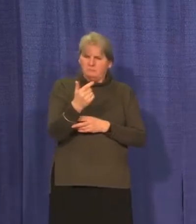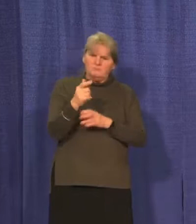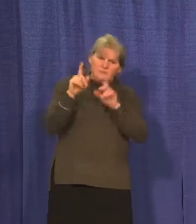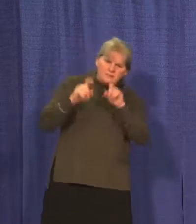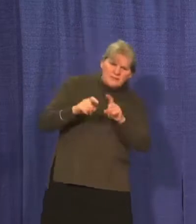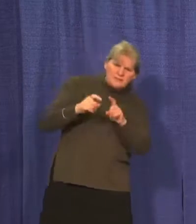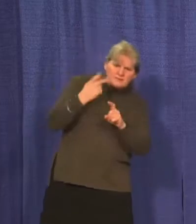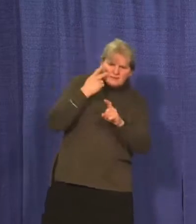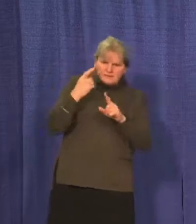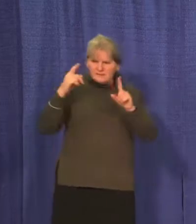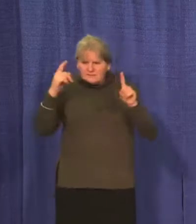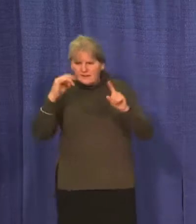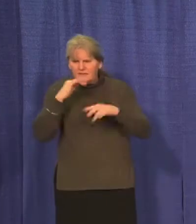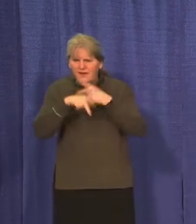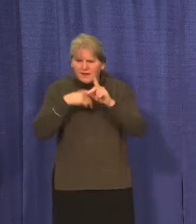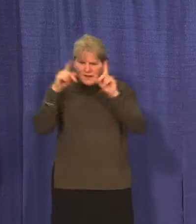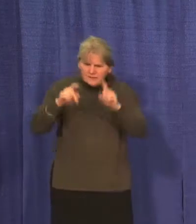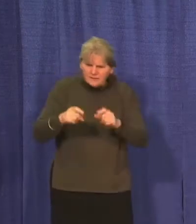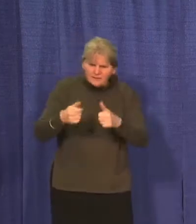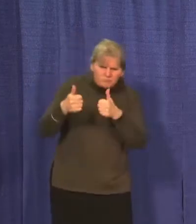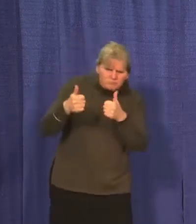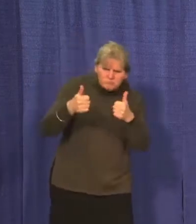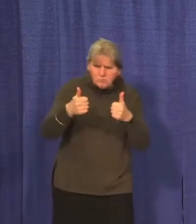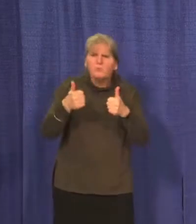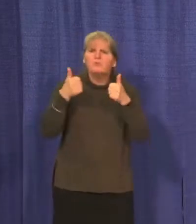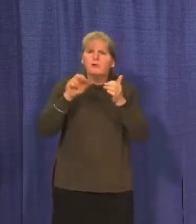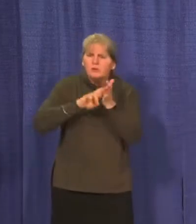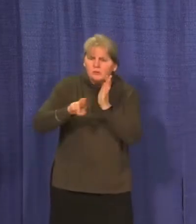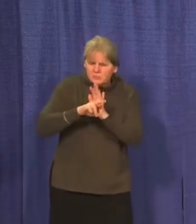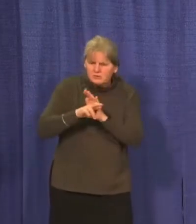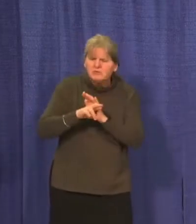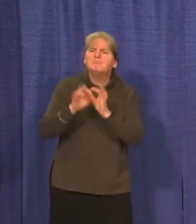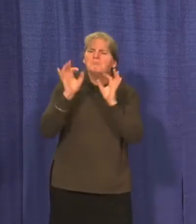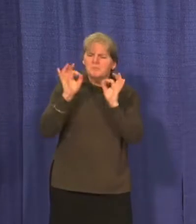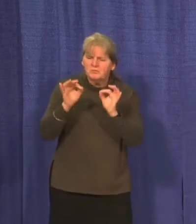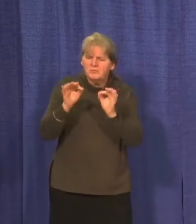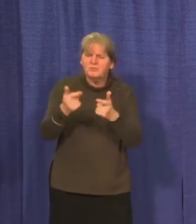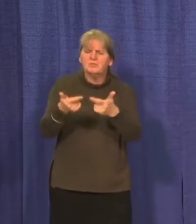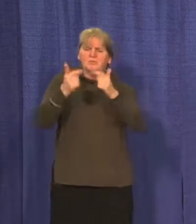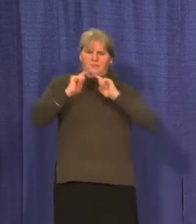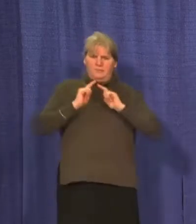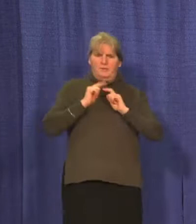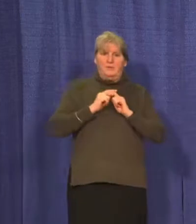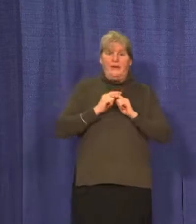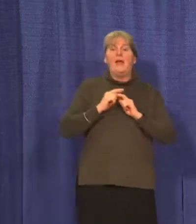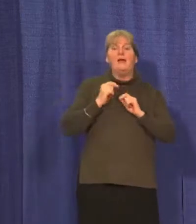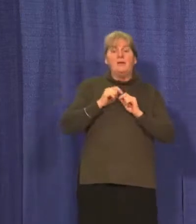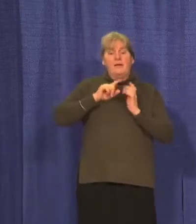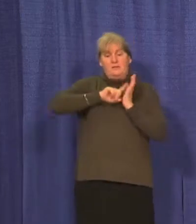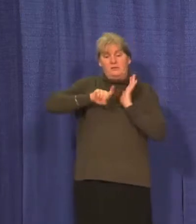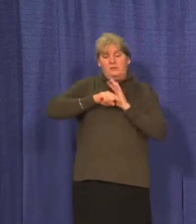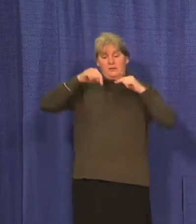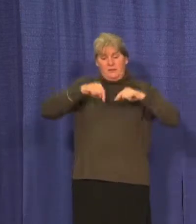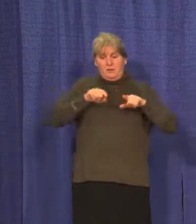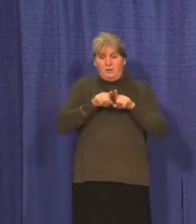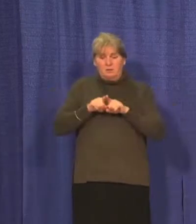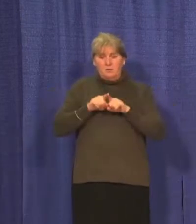Columbia's pilot test of the swoosh and gargle test. After our own pilot testing here, we can now offer this